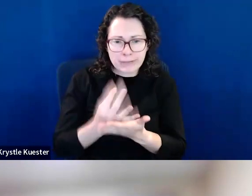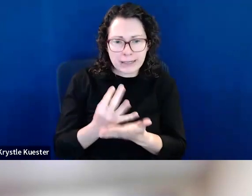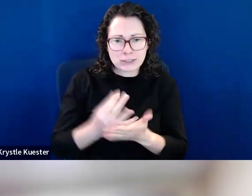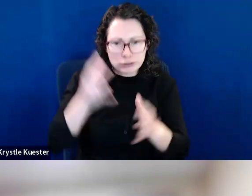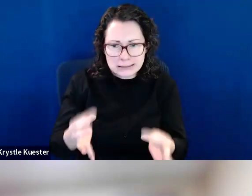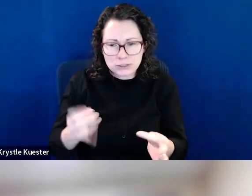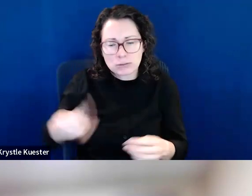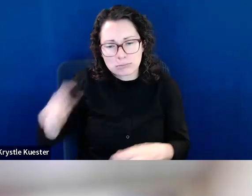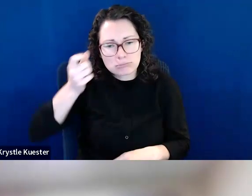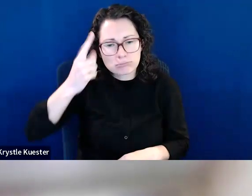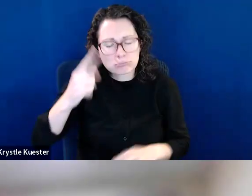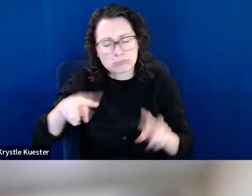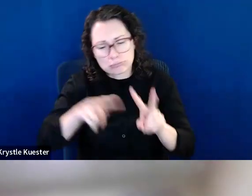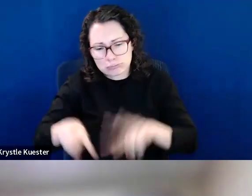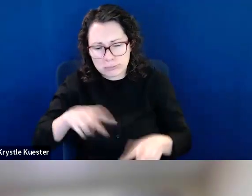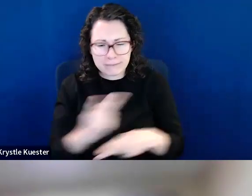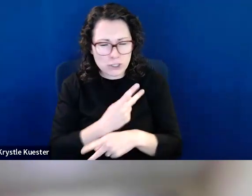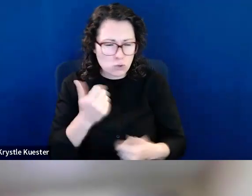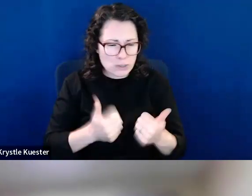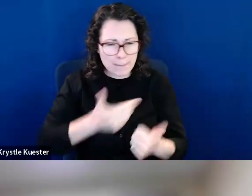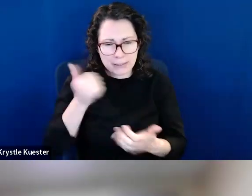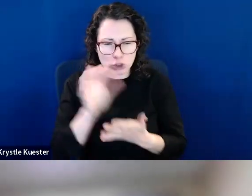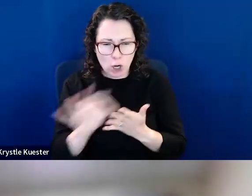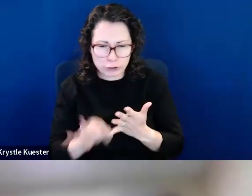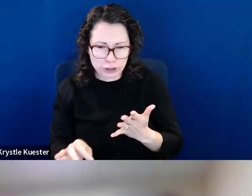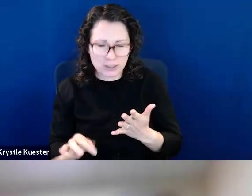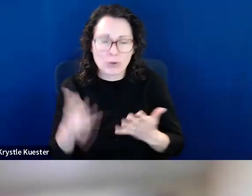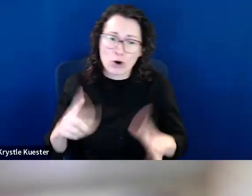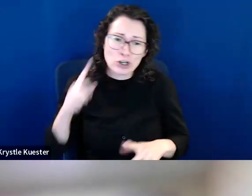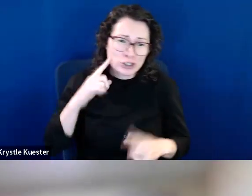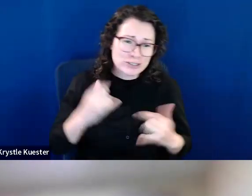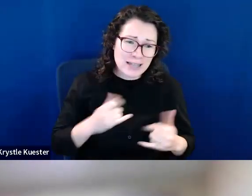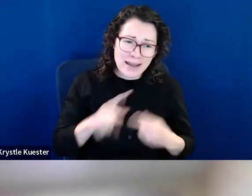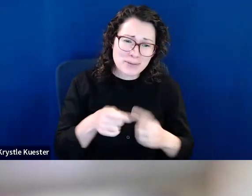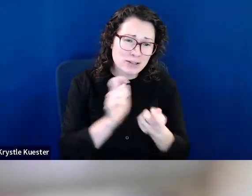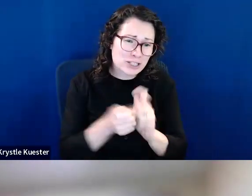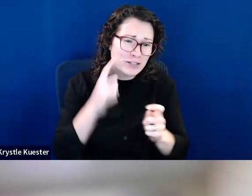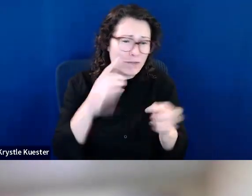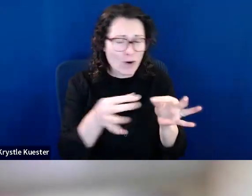can understand and explore their options. We've already heard today about changes in formulary and